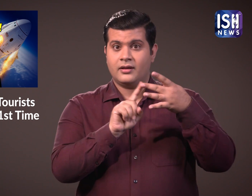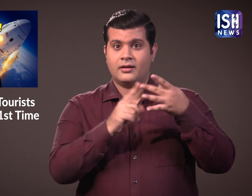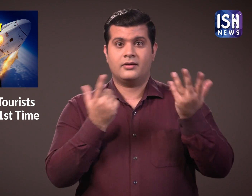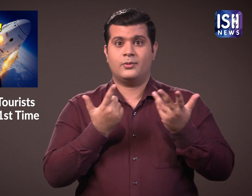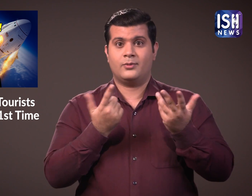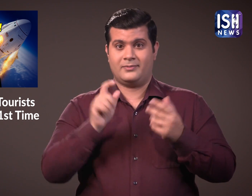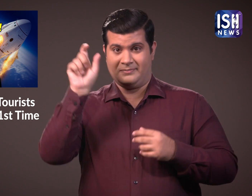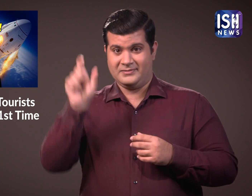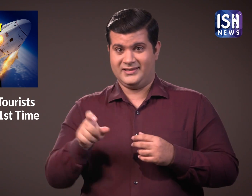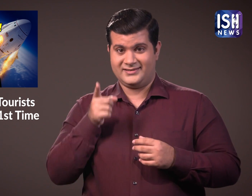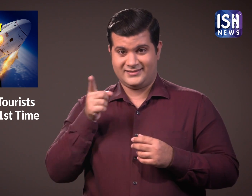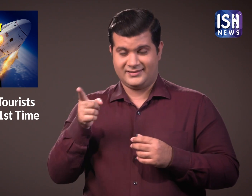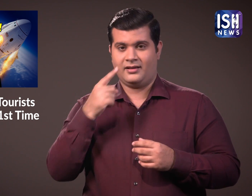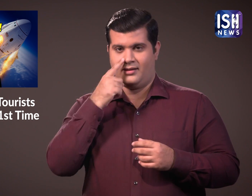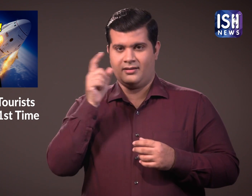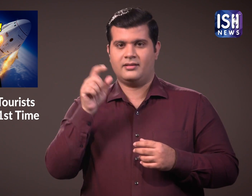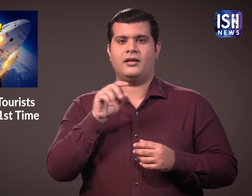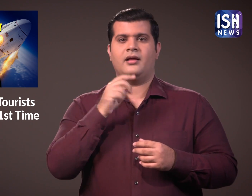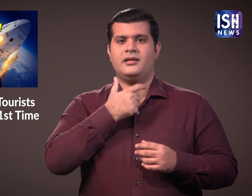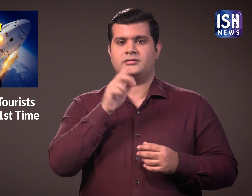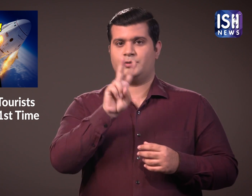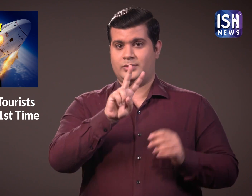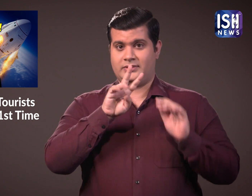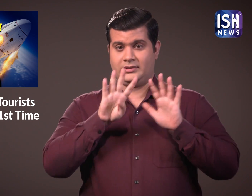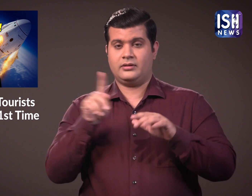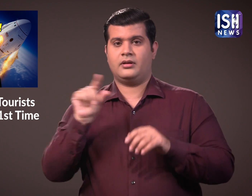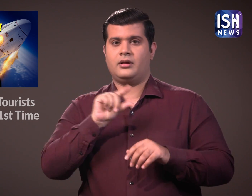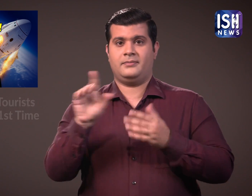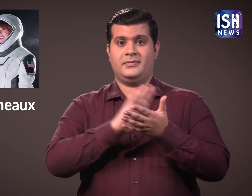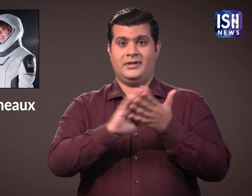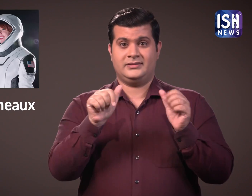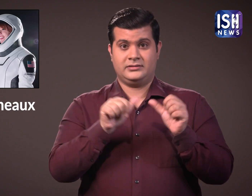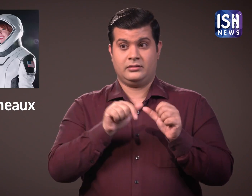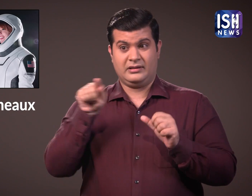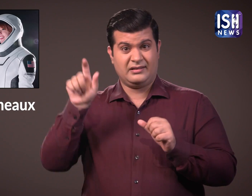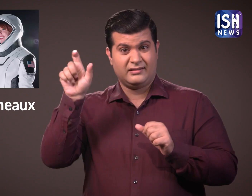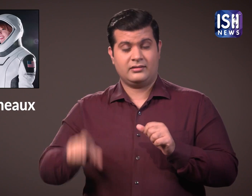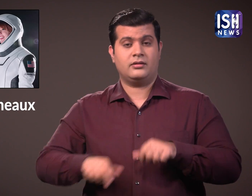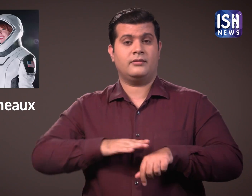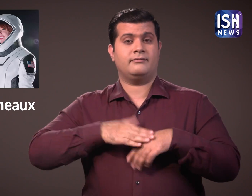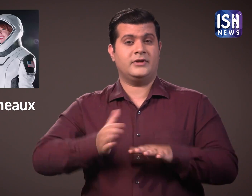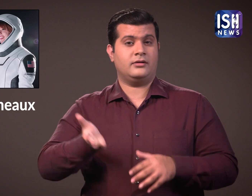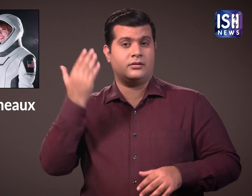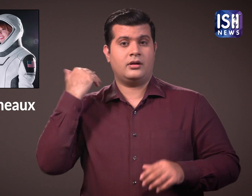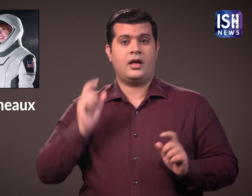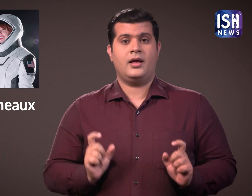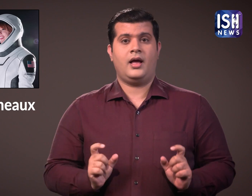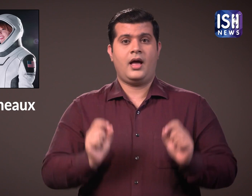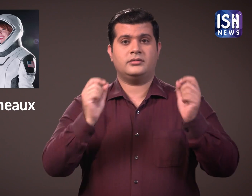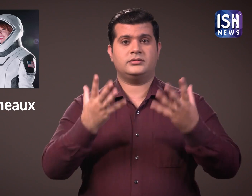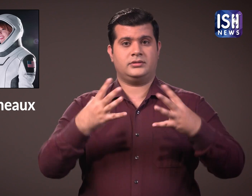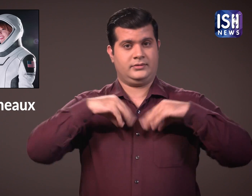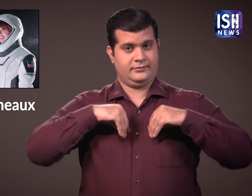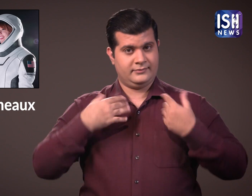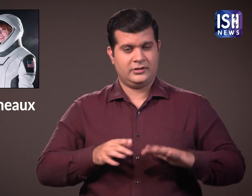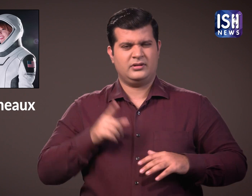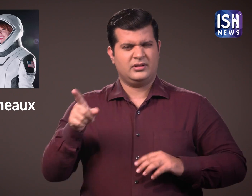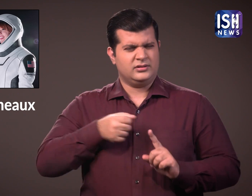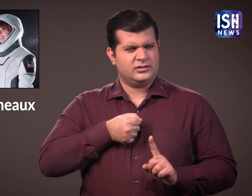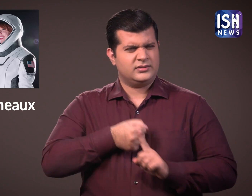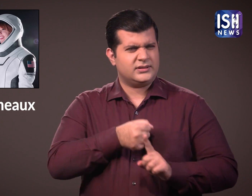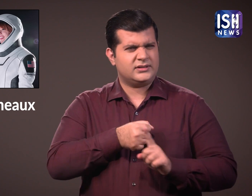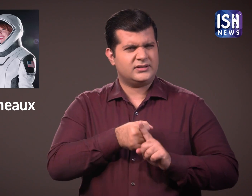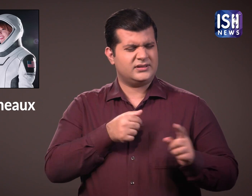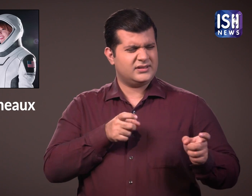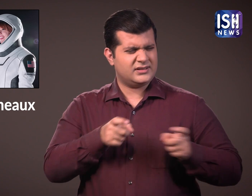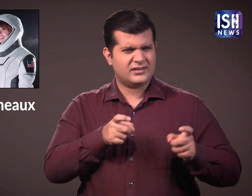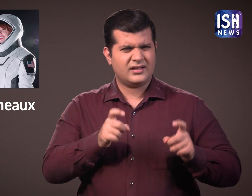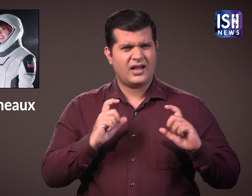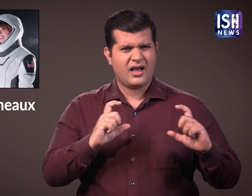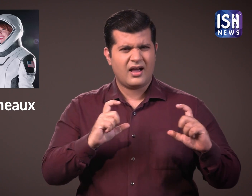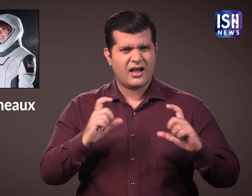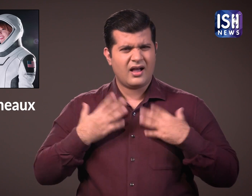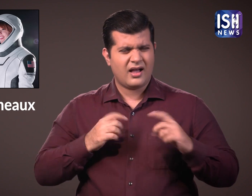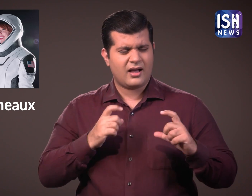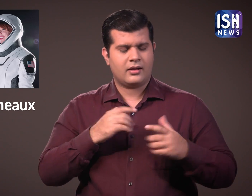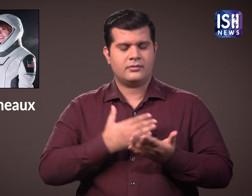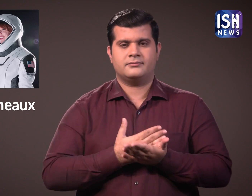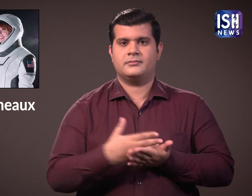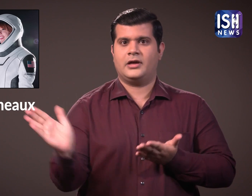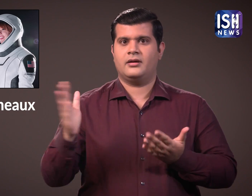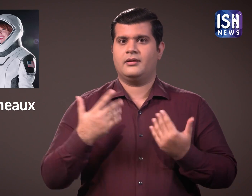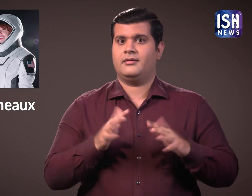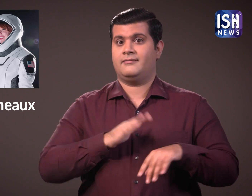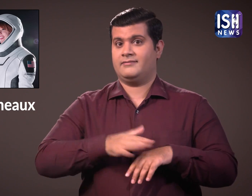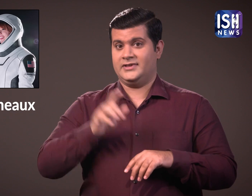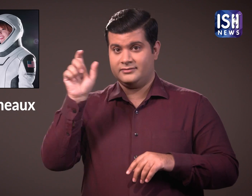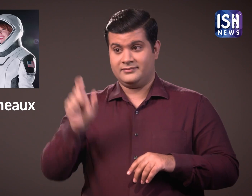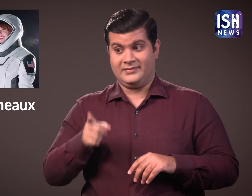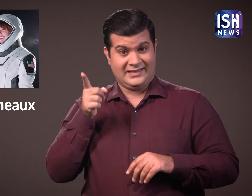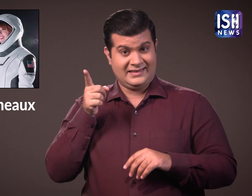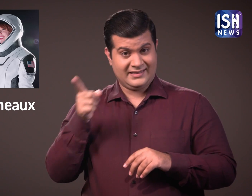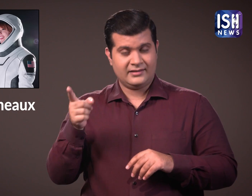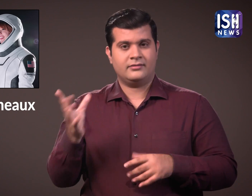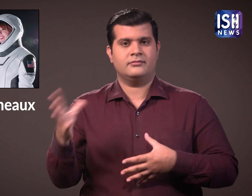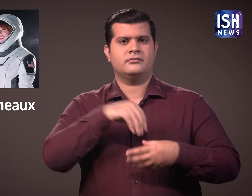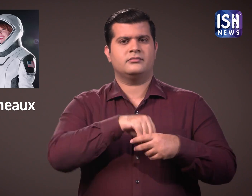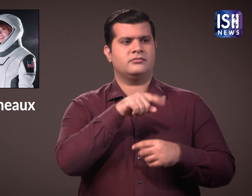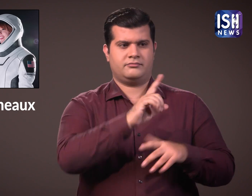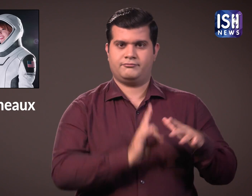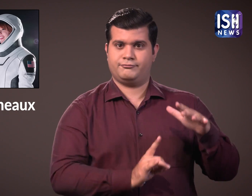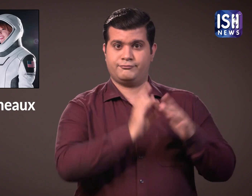The 2nd person is Hayley Arceneaux, a 29-year-old cancer survivor.